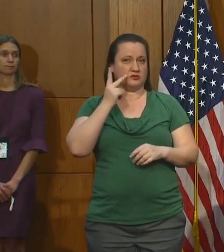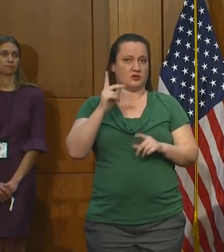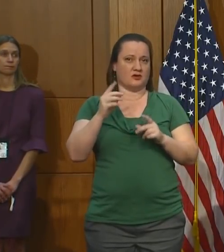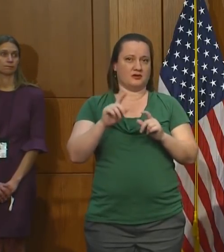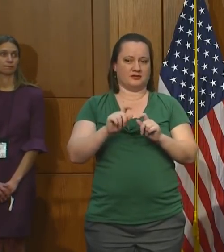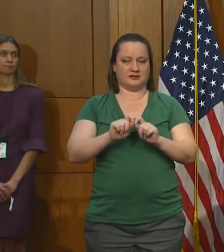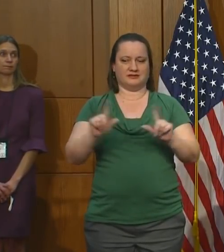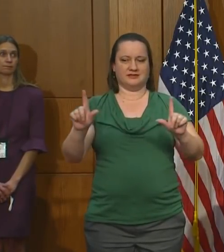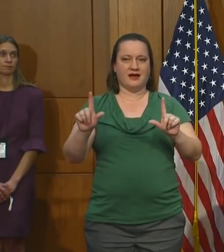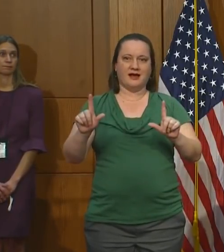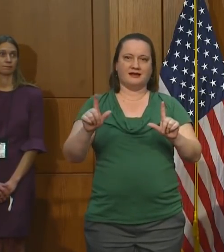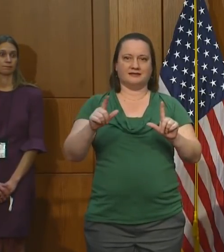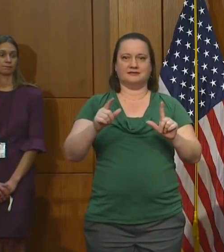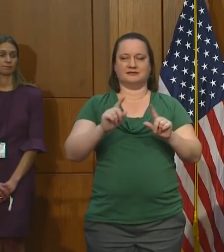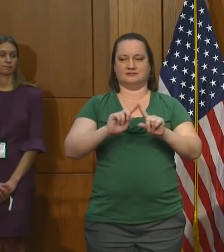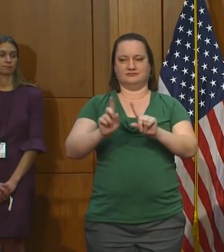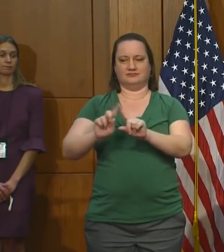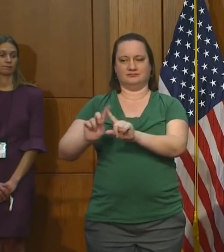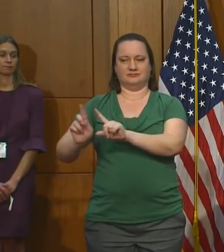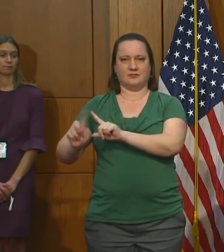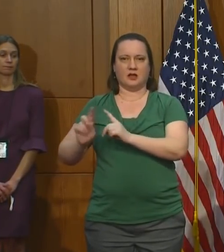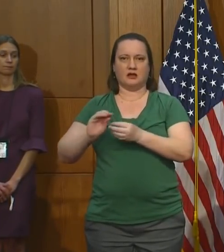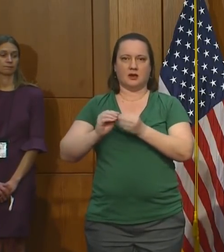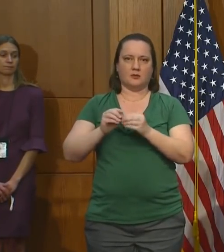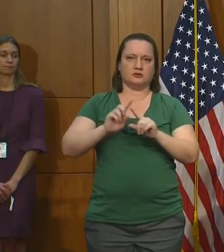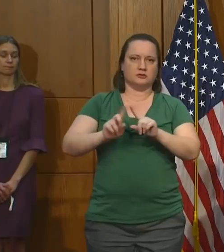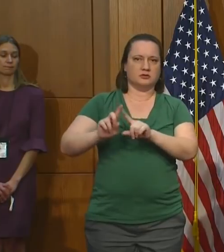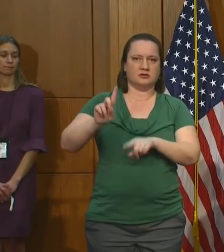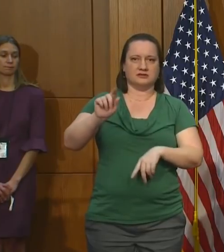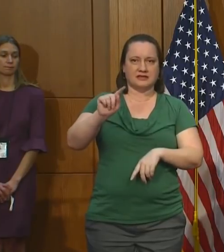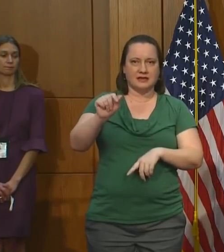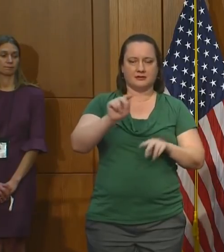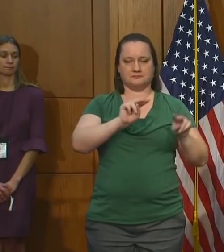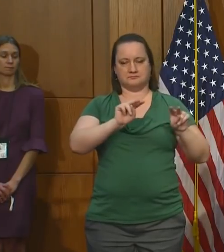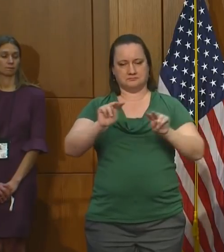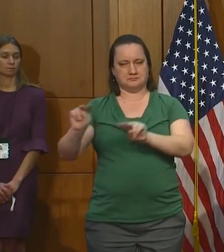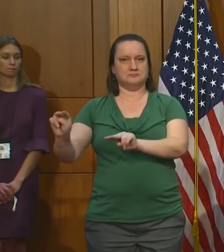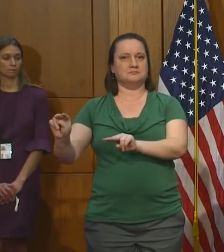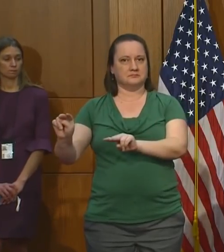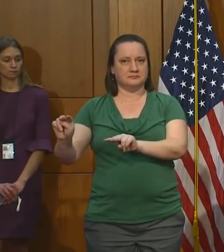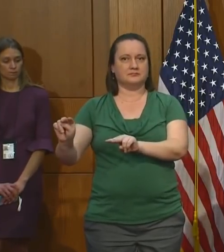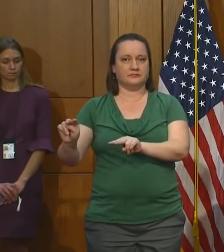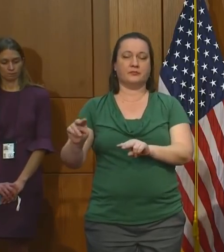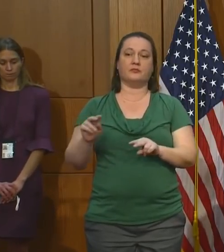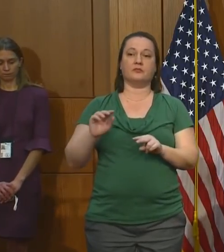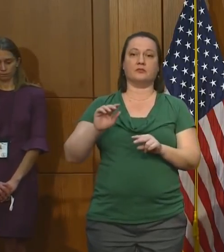ASSETS DATA. I'M BUT REALLY WANT WITH ABLE TO FIGHT. DAY TO DAY IN AS YOU CAN SEE I'VE I'VE OTHER SLIDES UP ON THE- UP ON